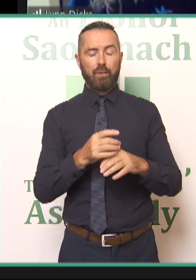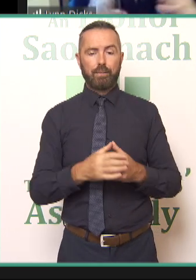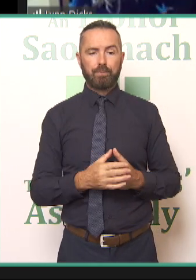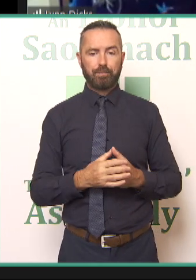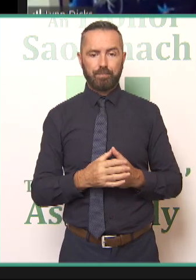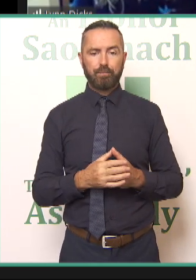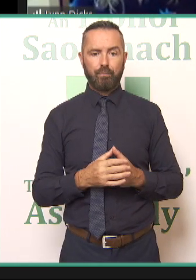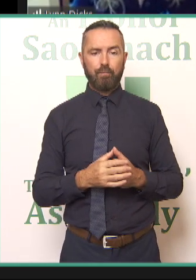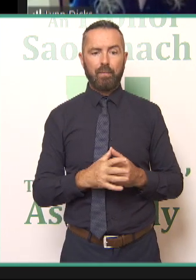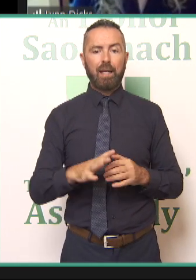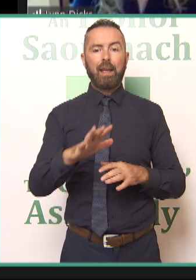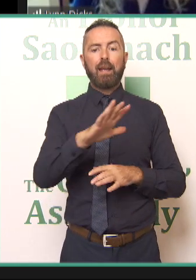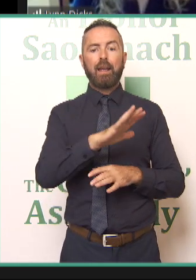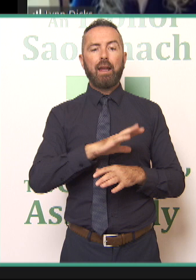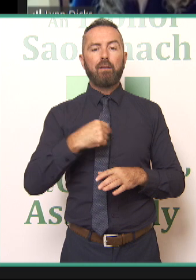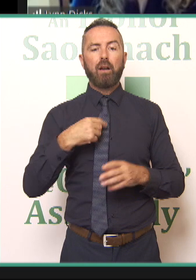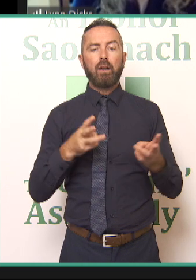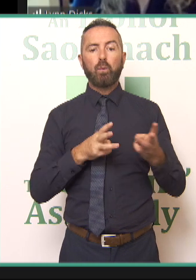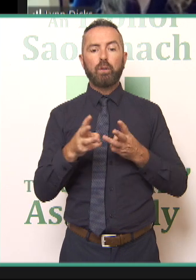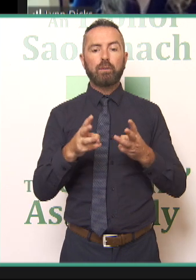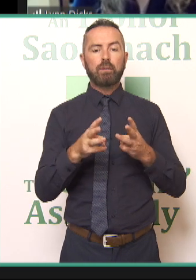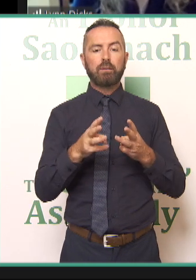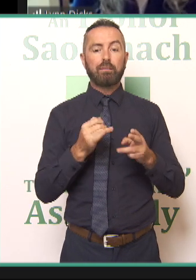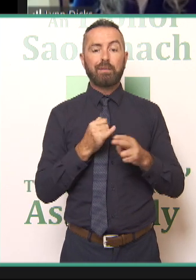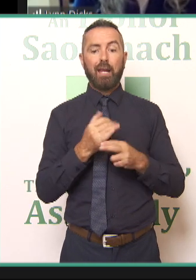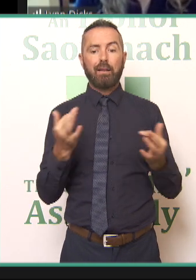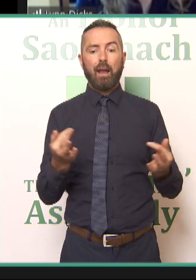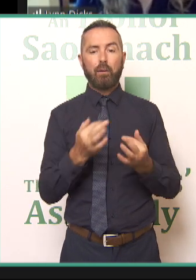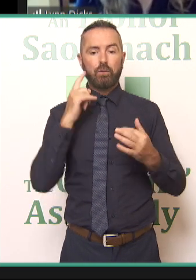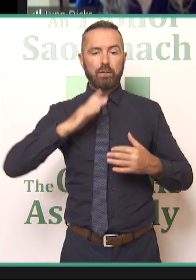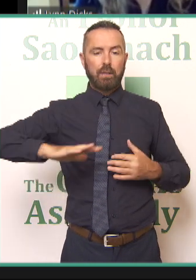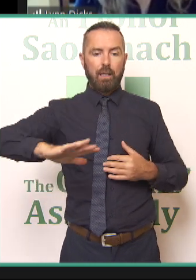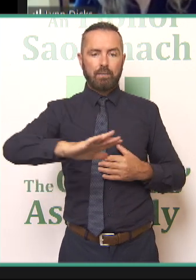the area that I work in is within agricultural land we obviously have to produce as much food as